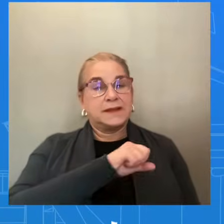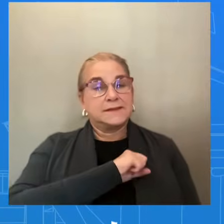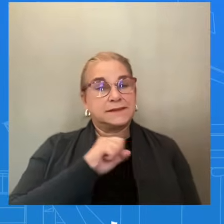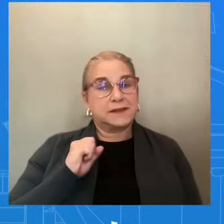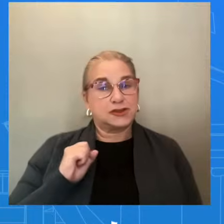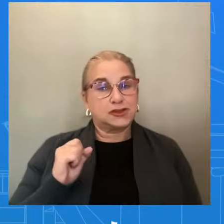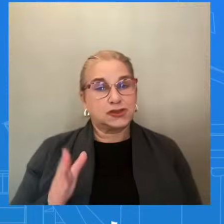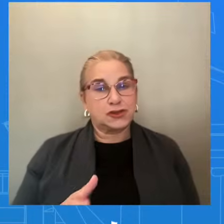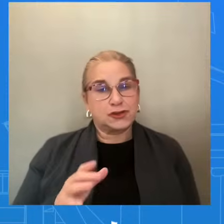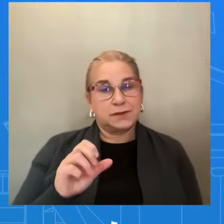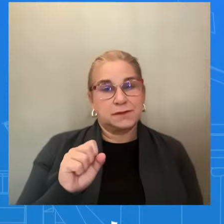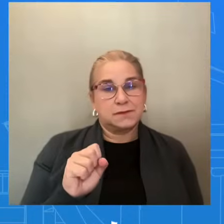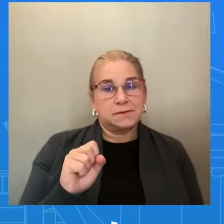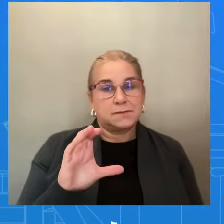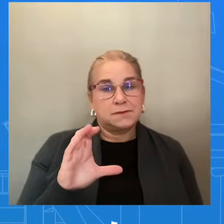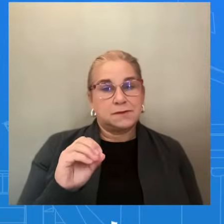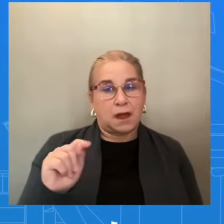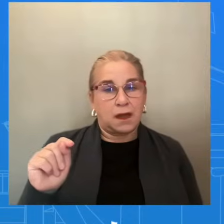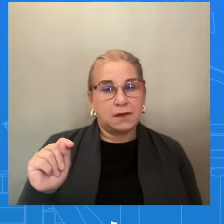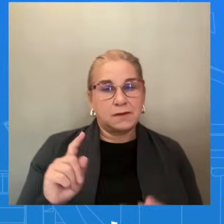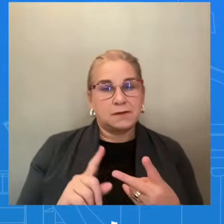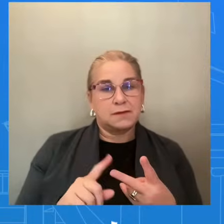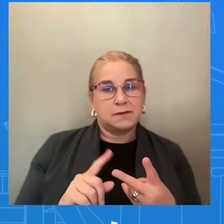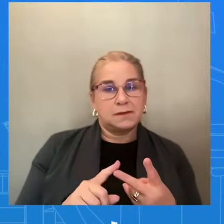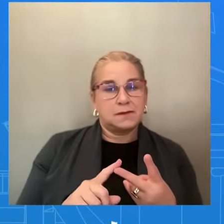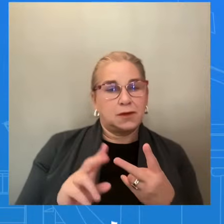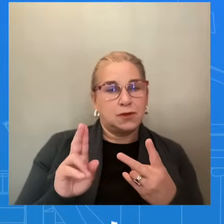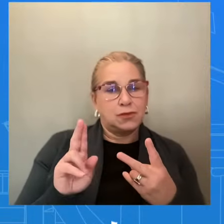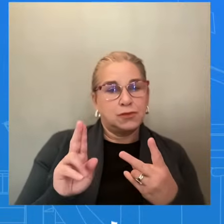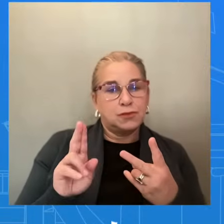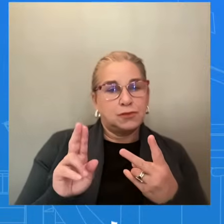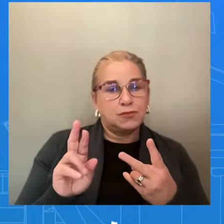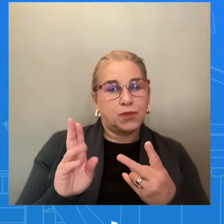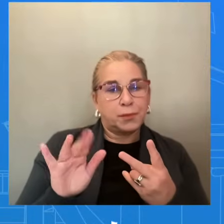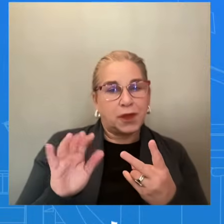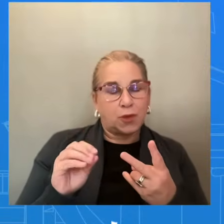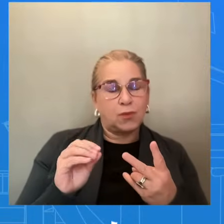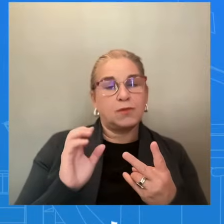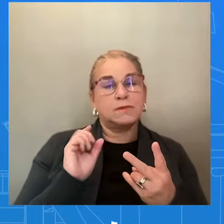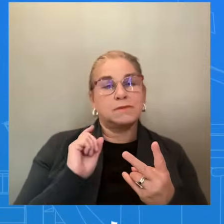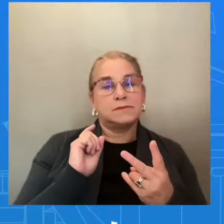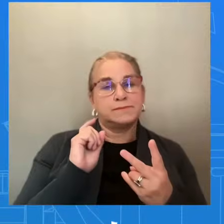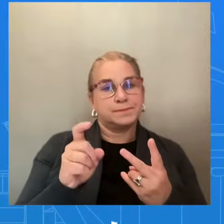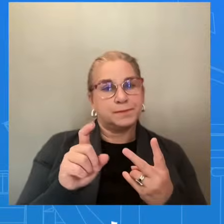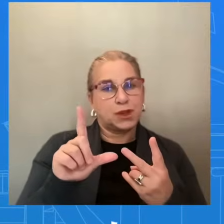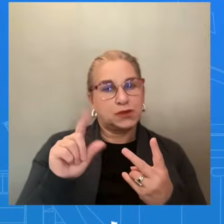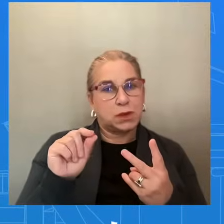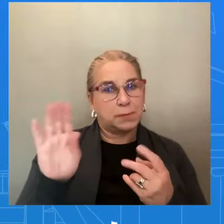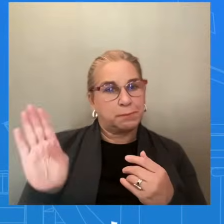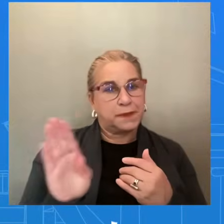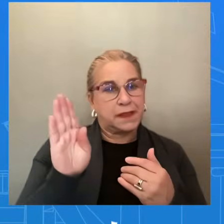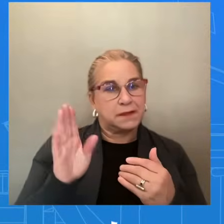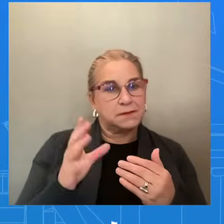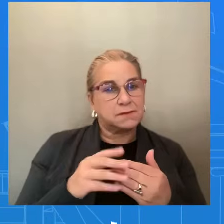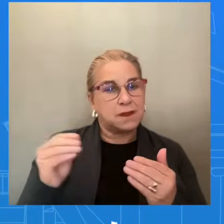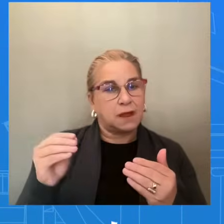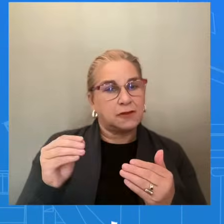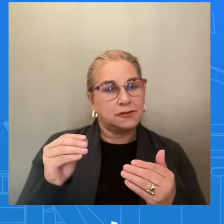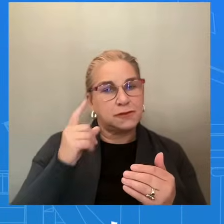to replenish the Disaster Relief Fund. Has the president seen that proposal? Would he sign it if it did pass? Ms. Jean-Pierre: So, look, as you know, when we --